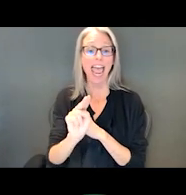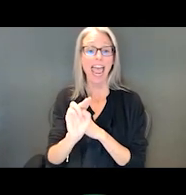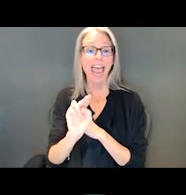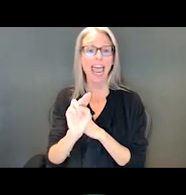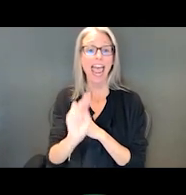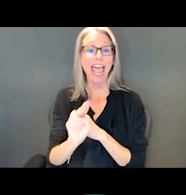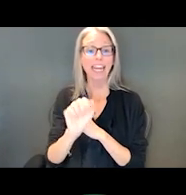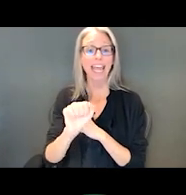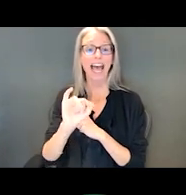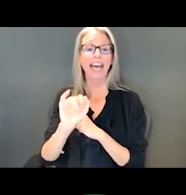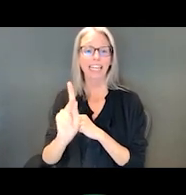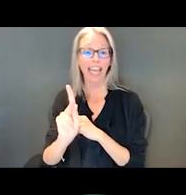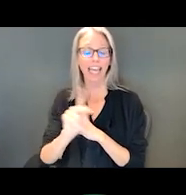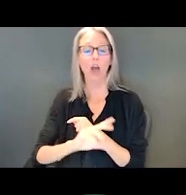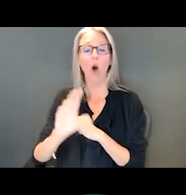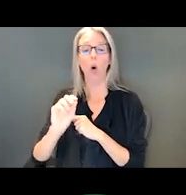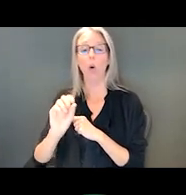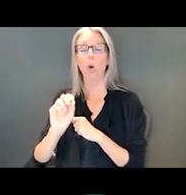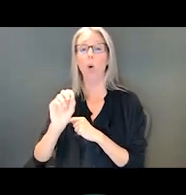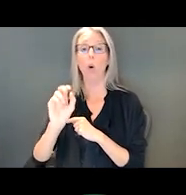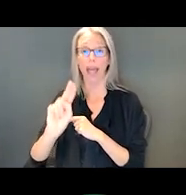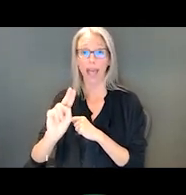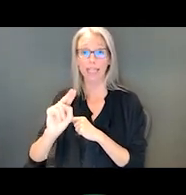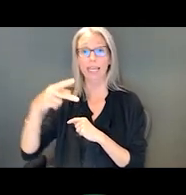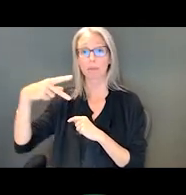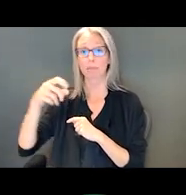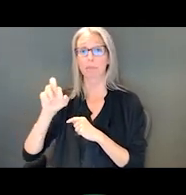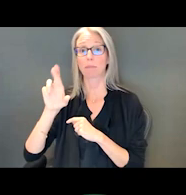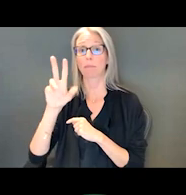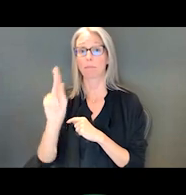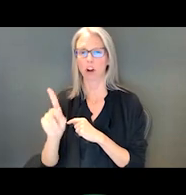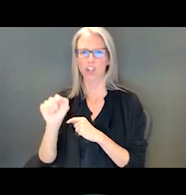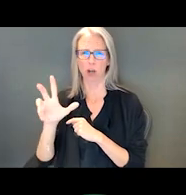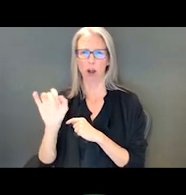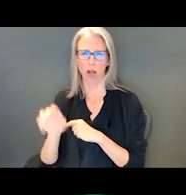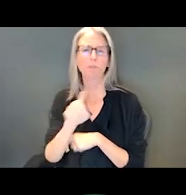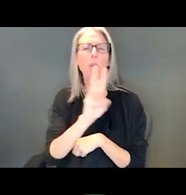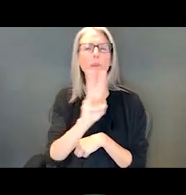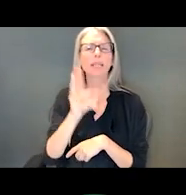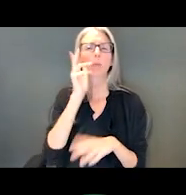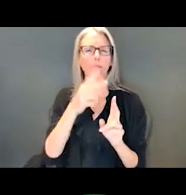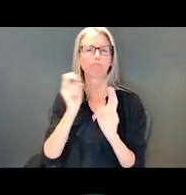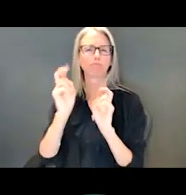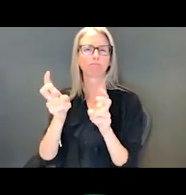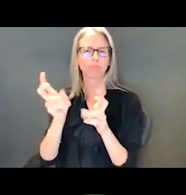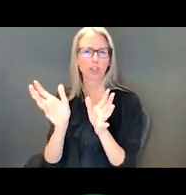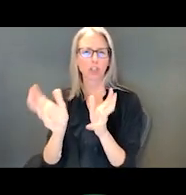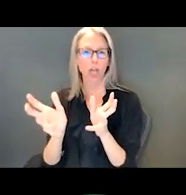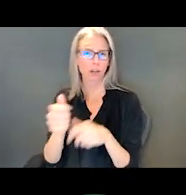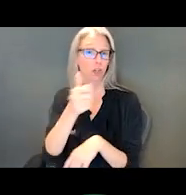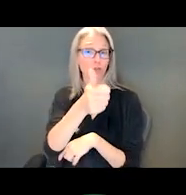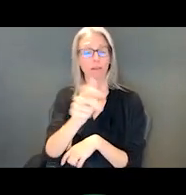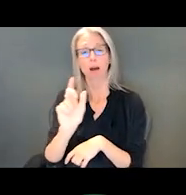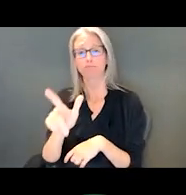Thank you to all of our speakers this past hour. We are so grateful that you were able